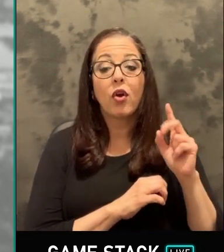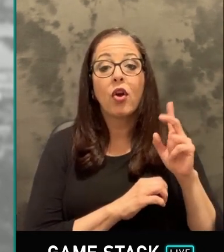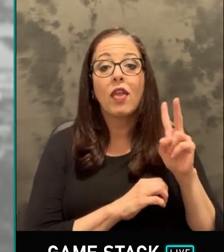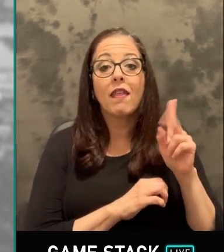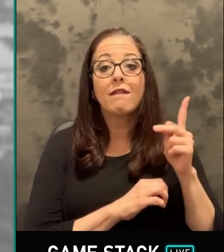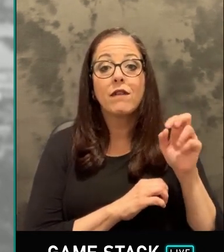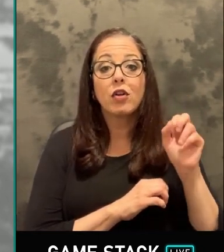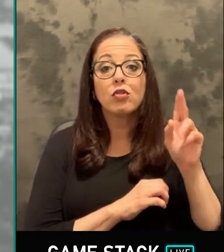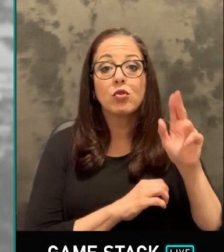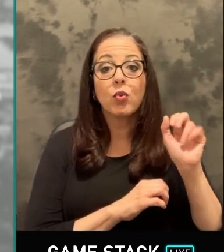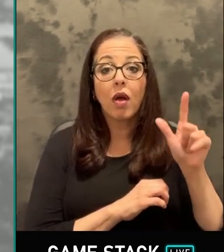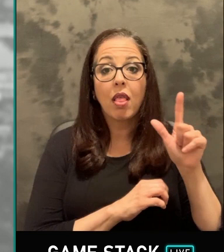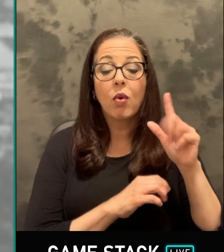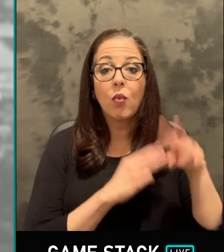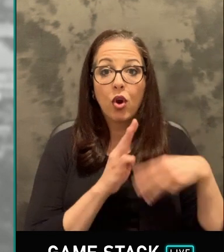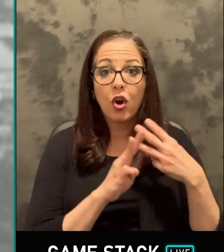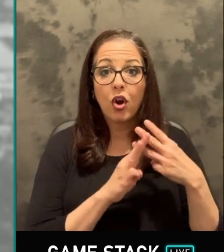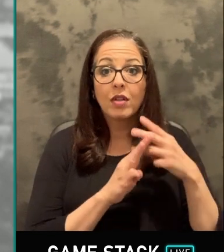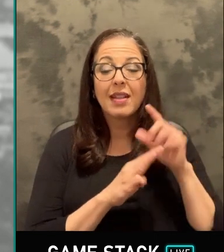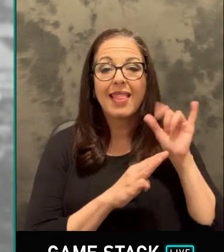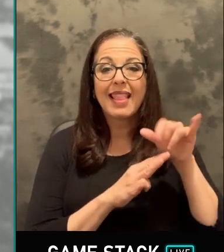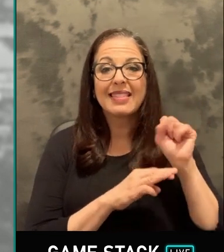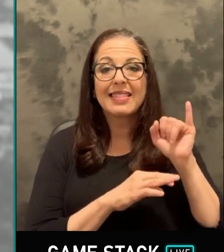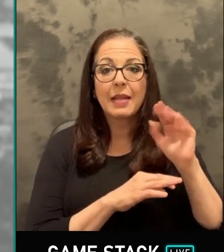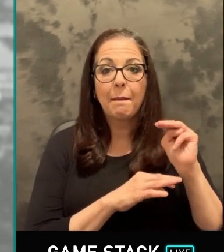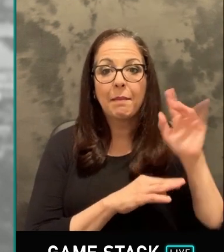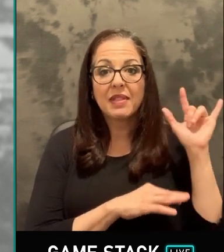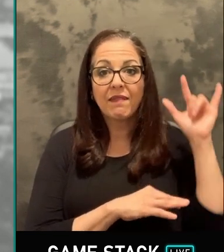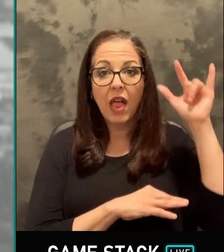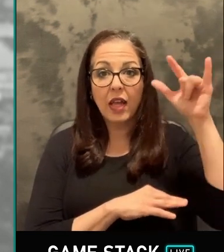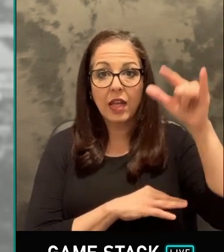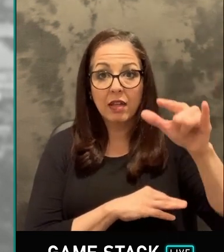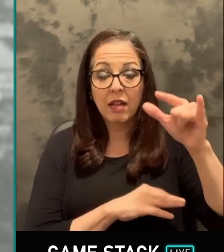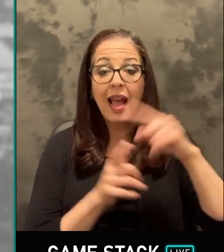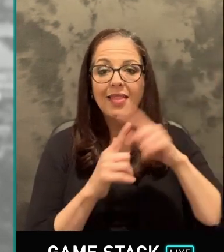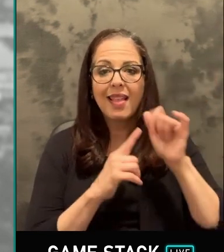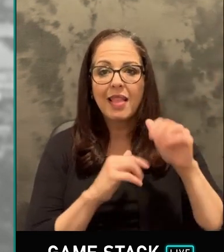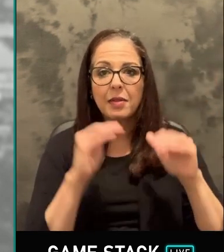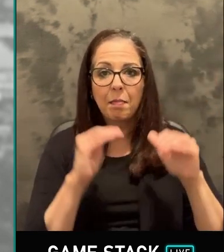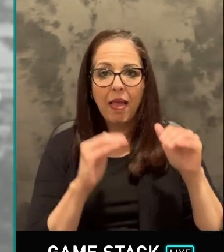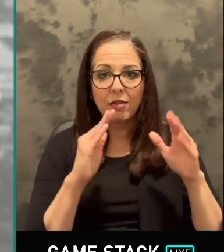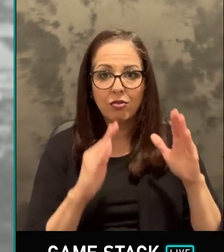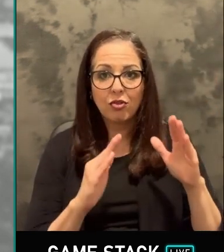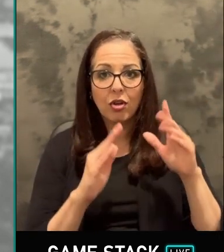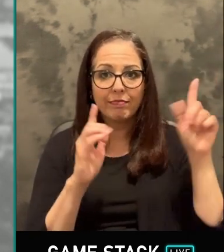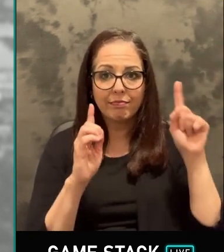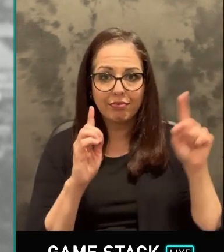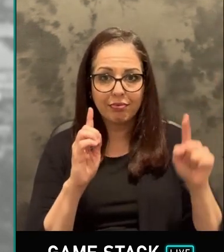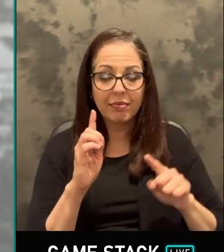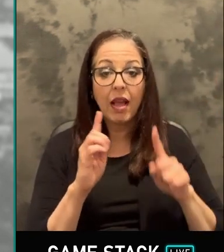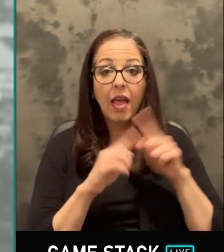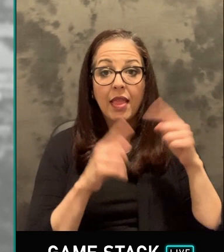And this goes through a load balancer and in return the dispatcher gives back the service, give back,